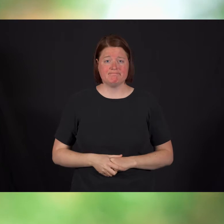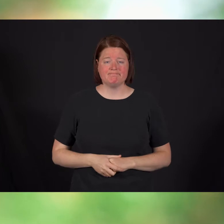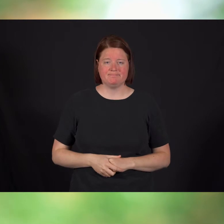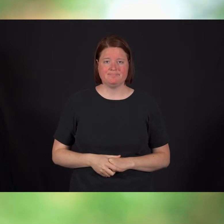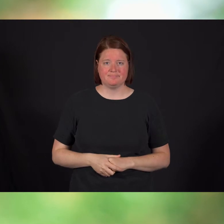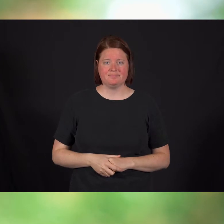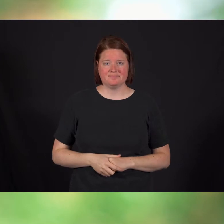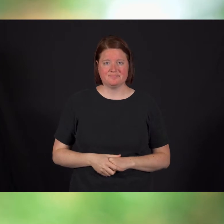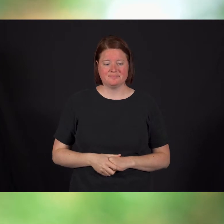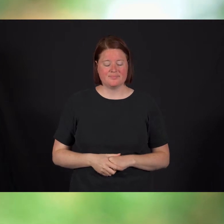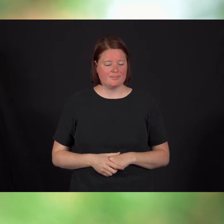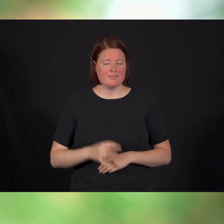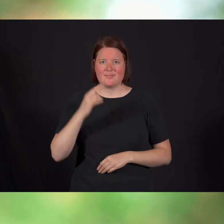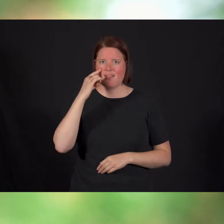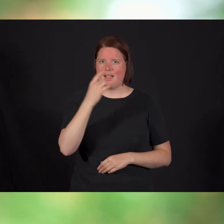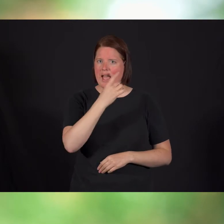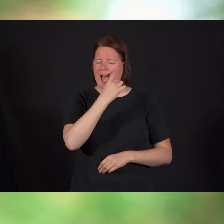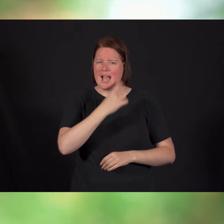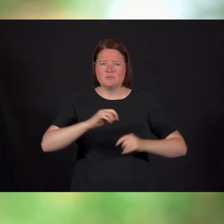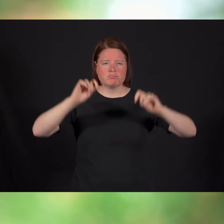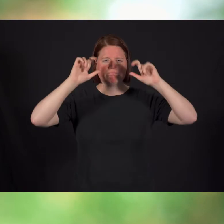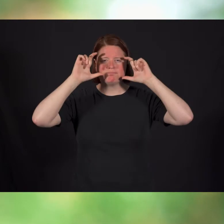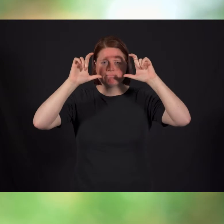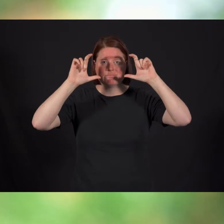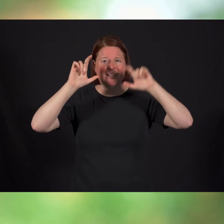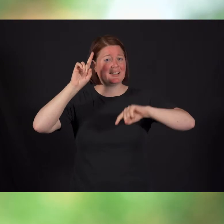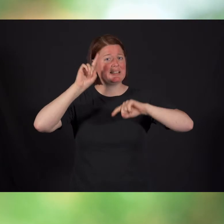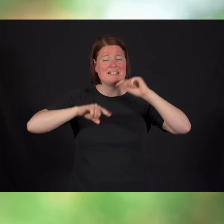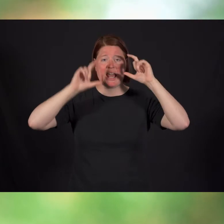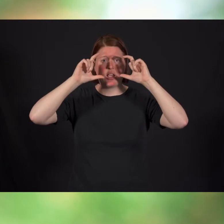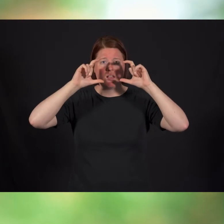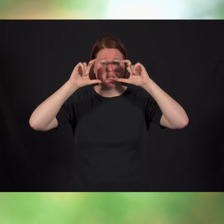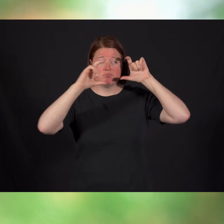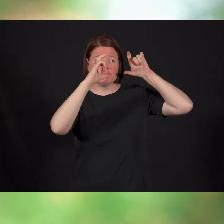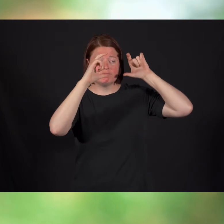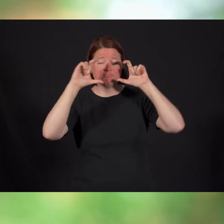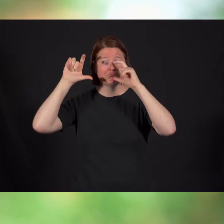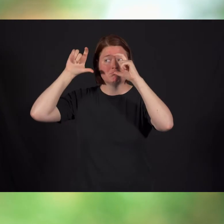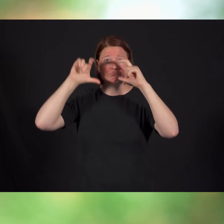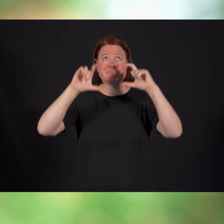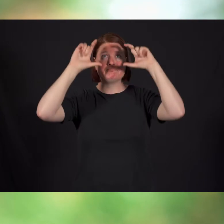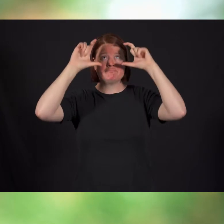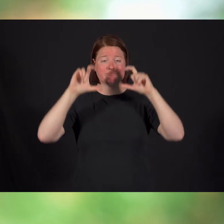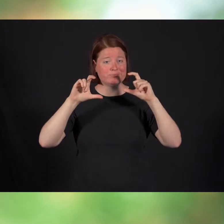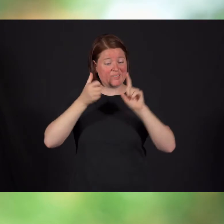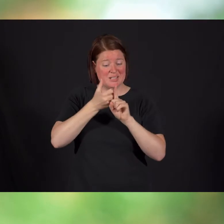They're so big that they can't move like you and I. Look to the left, look to the right, look up, look down, wiggle, wiggle, wiggle.